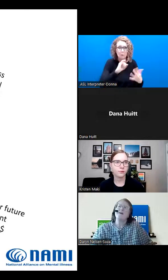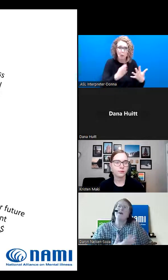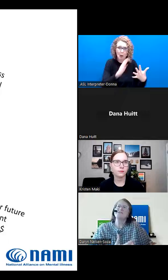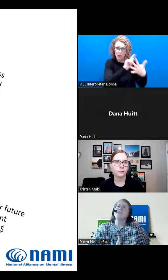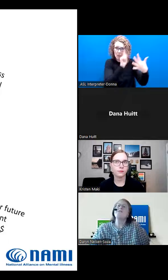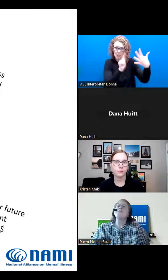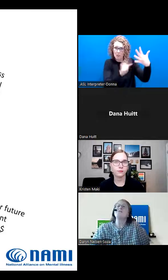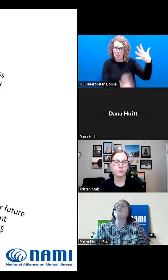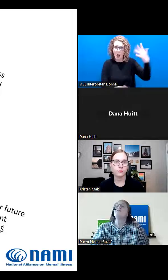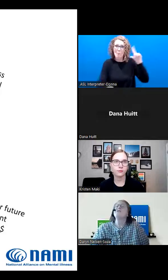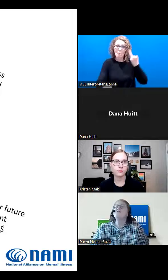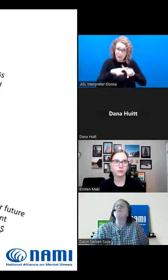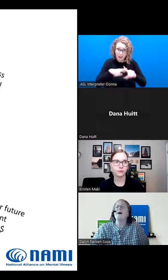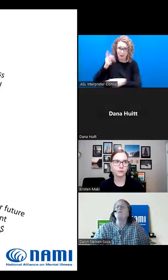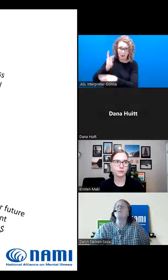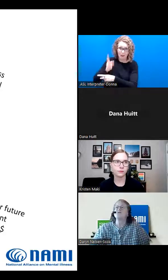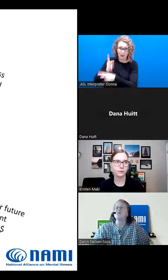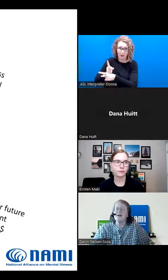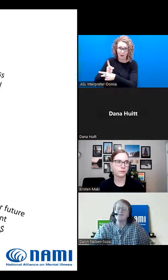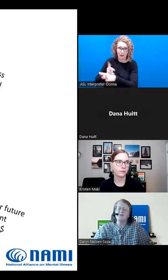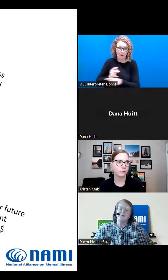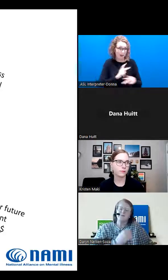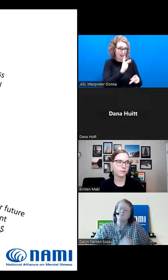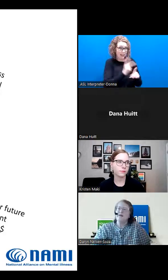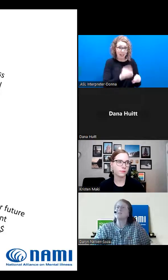there is a crisis of not enough paid workers. So it